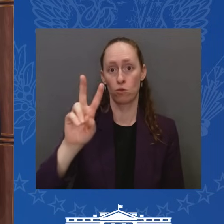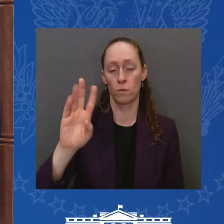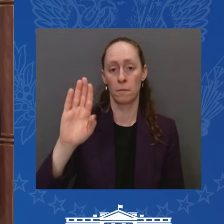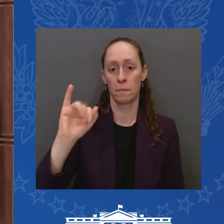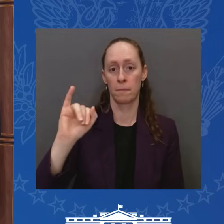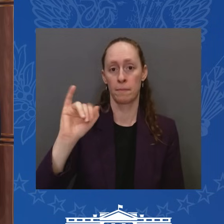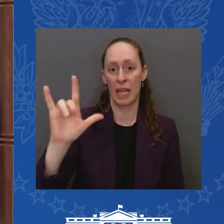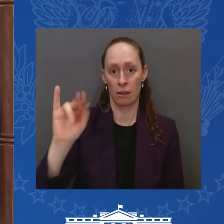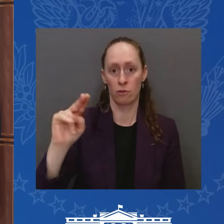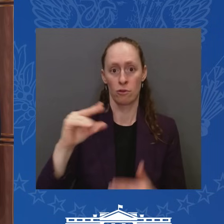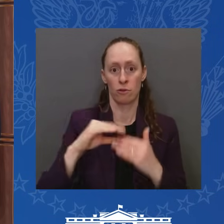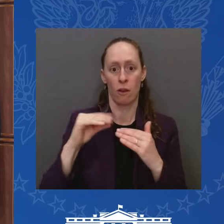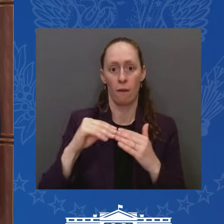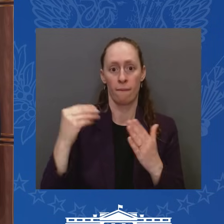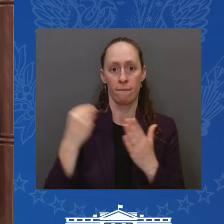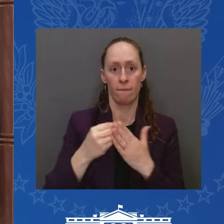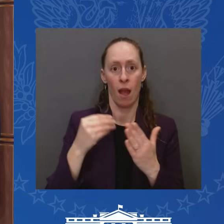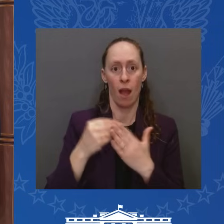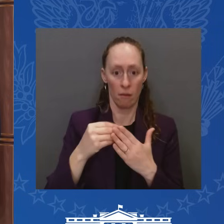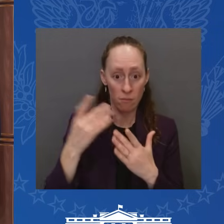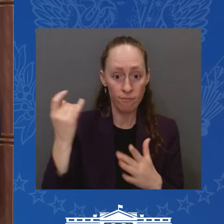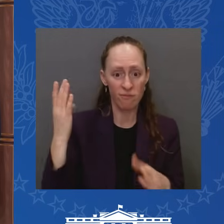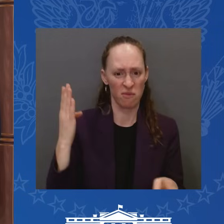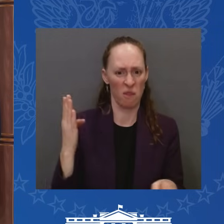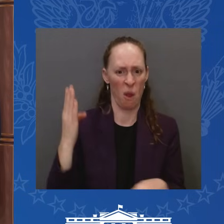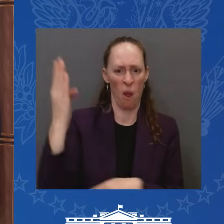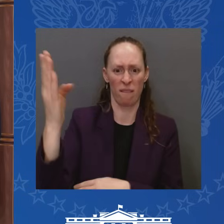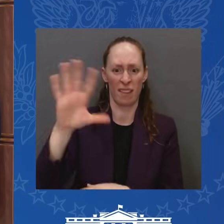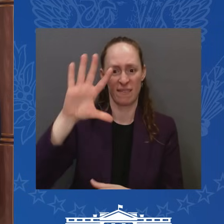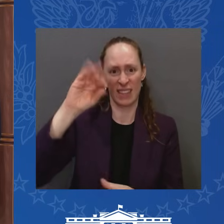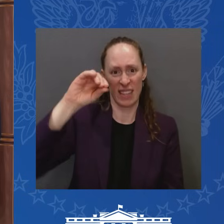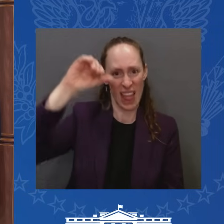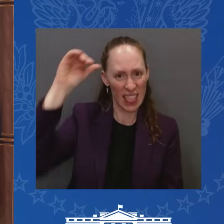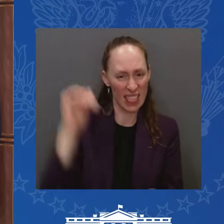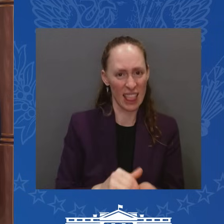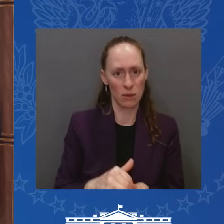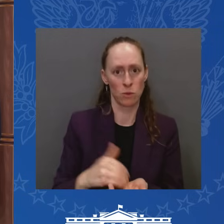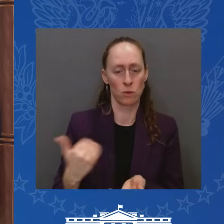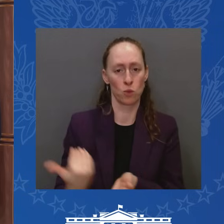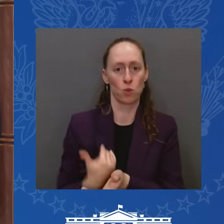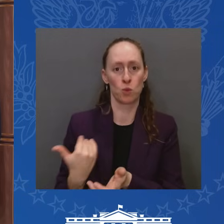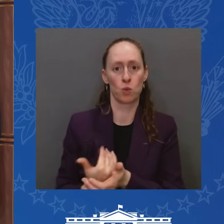We found ourselves a real partner in this endeavor. Thanks to President Biden's leadership